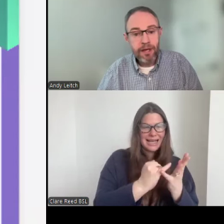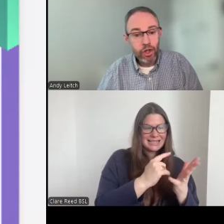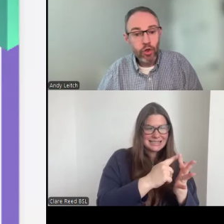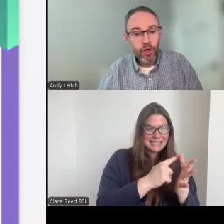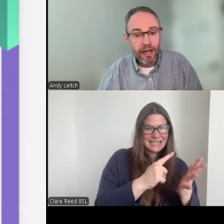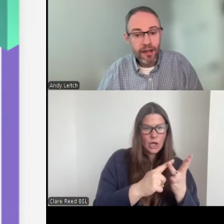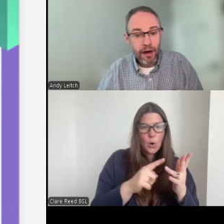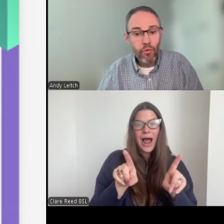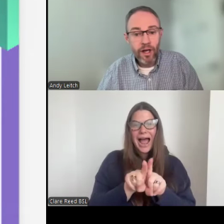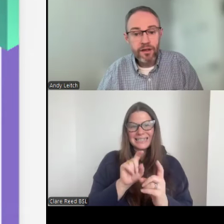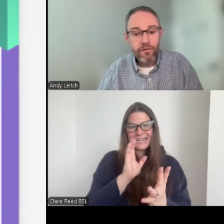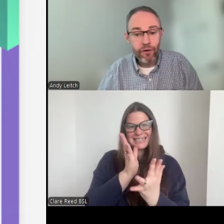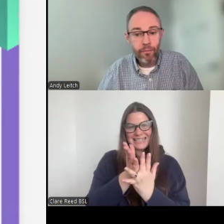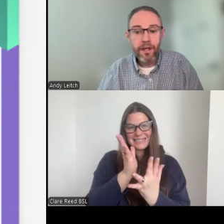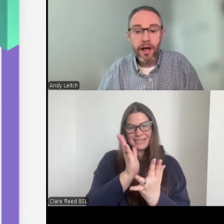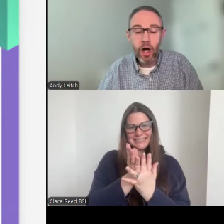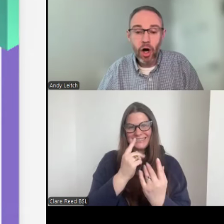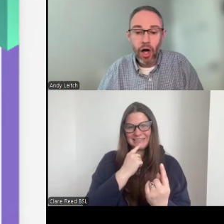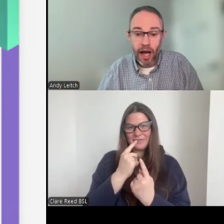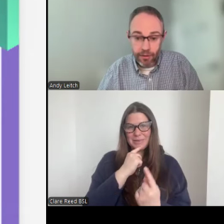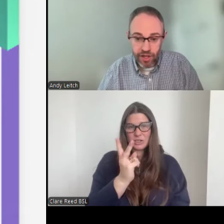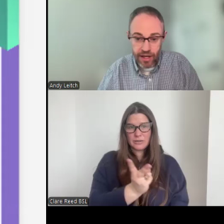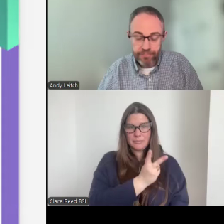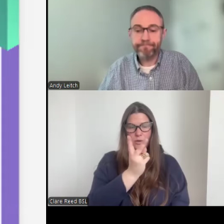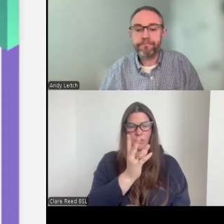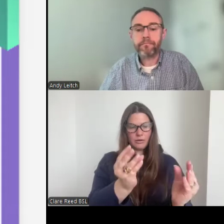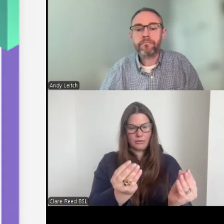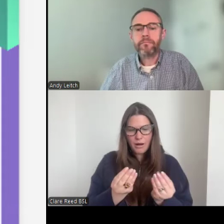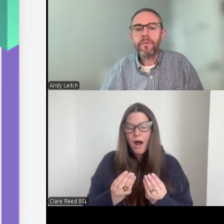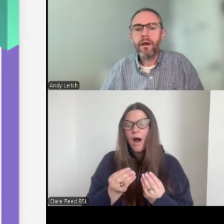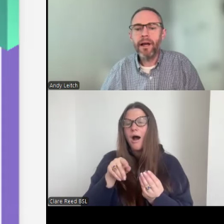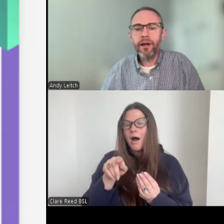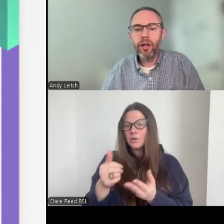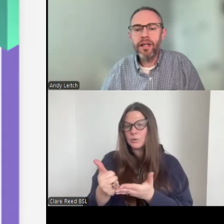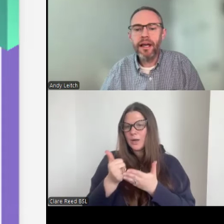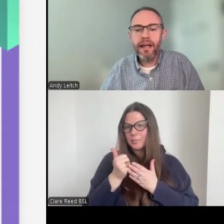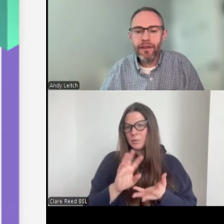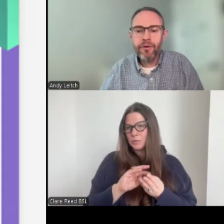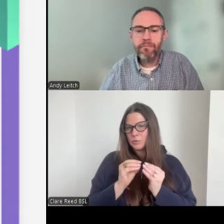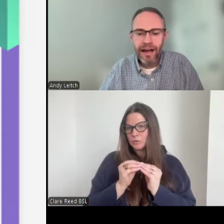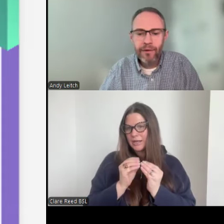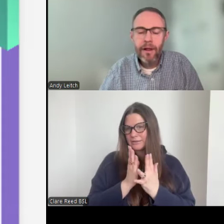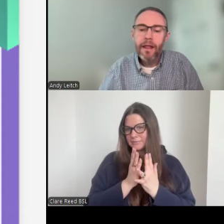to make sure you're getting that right from the outset. My colleague, Katherine Brown,